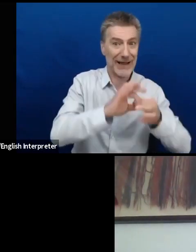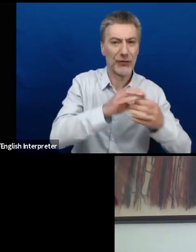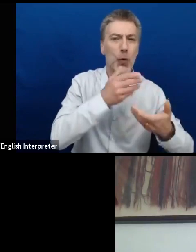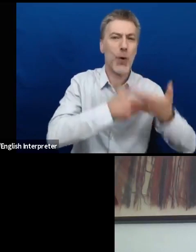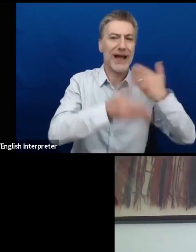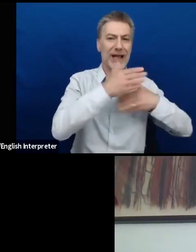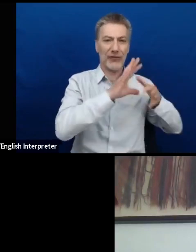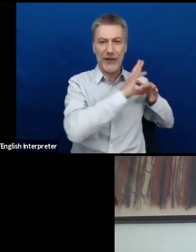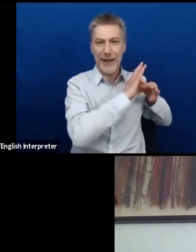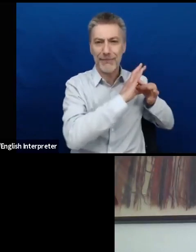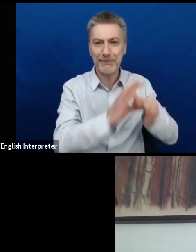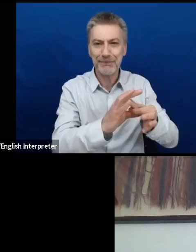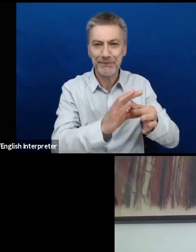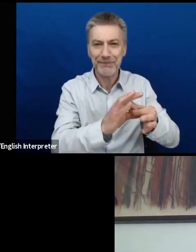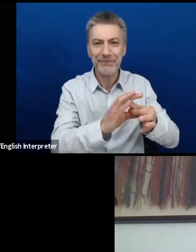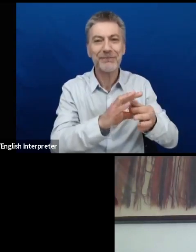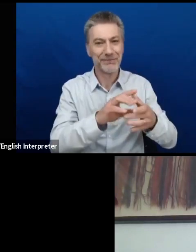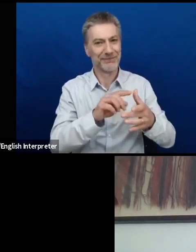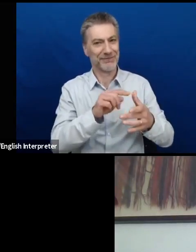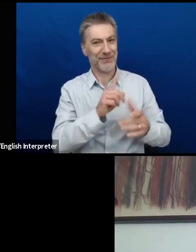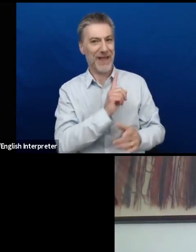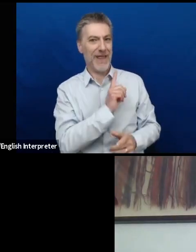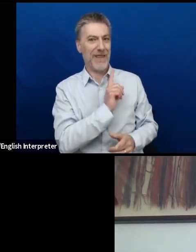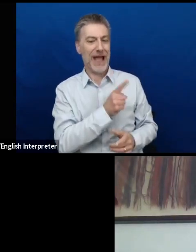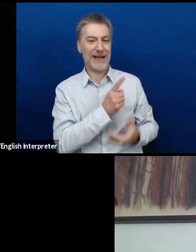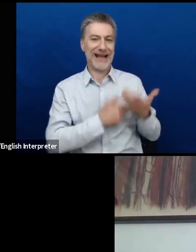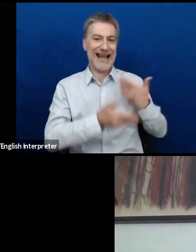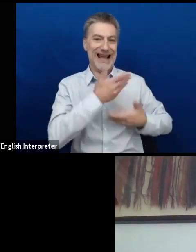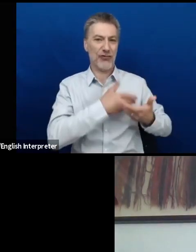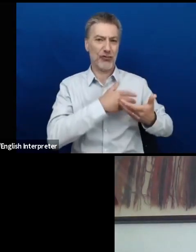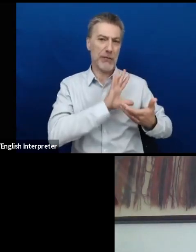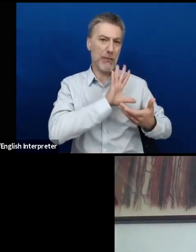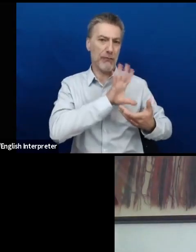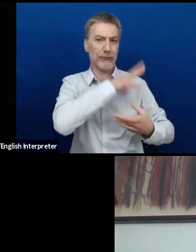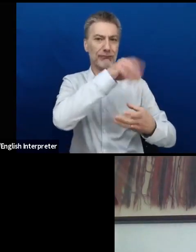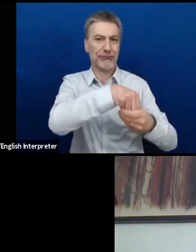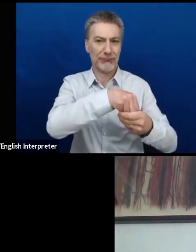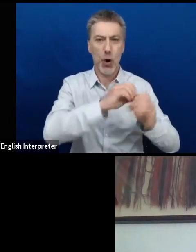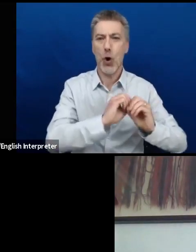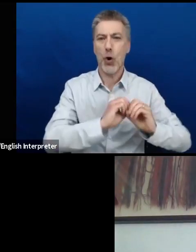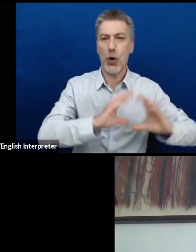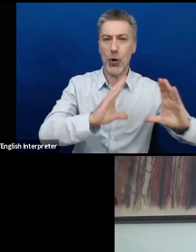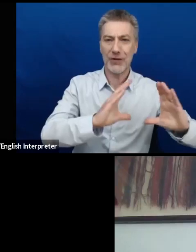I think so I mean it's an incredibly valid question.